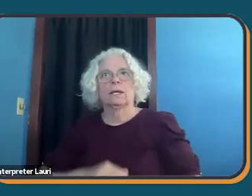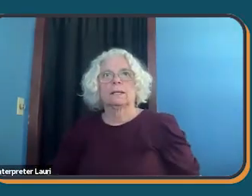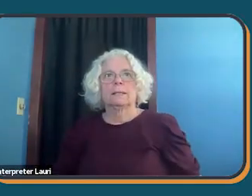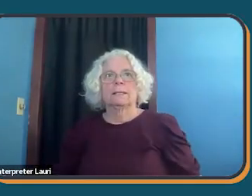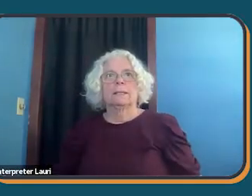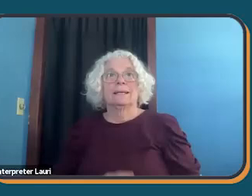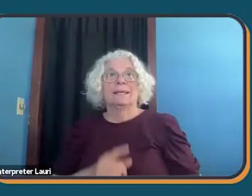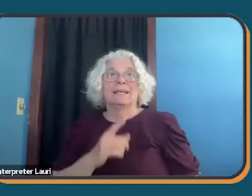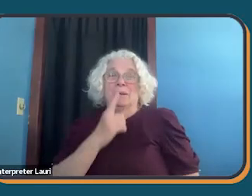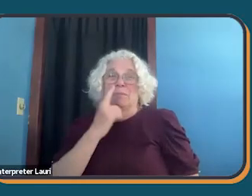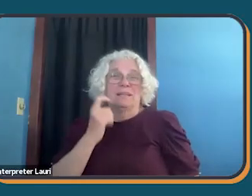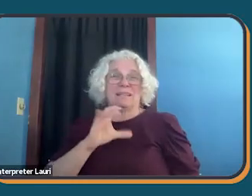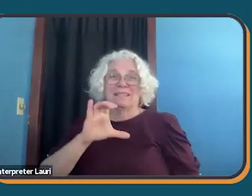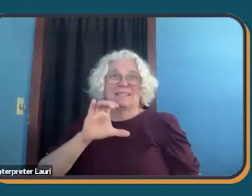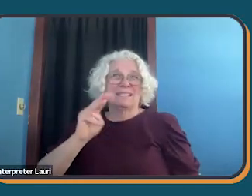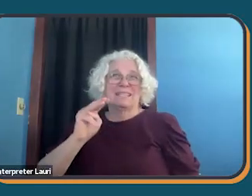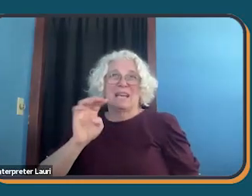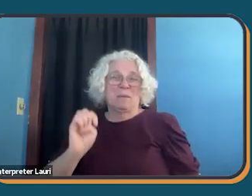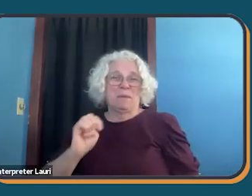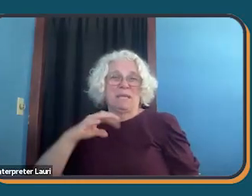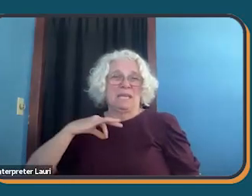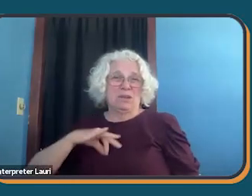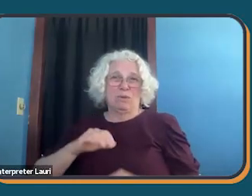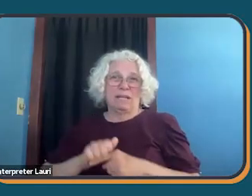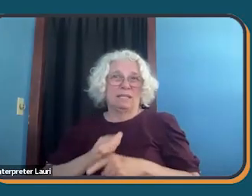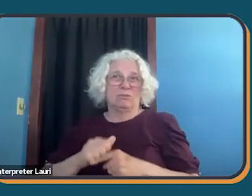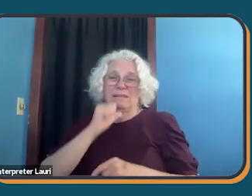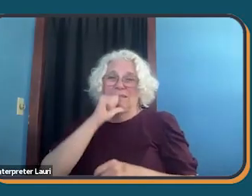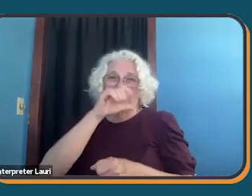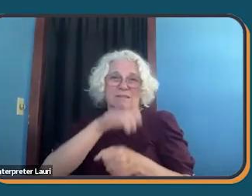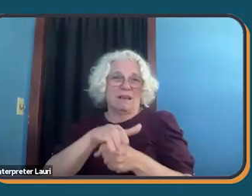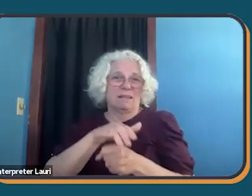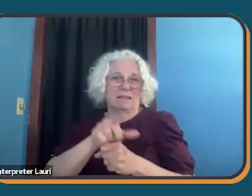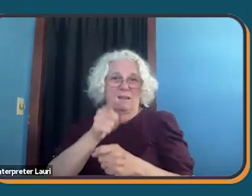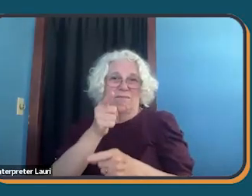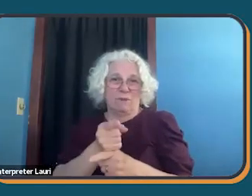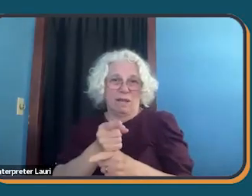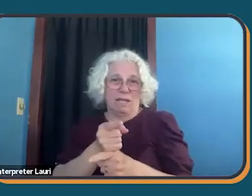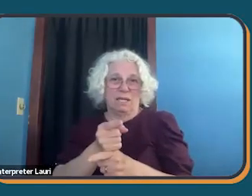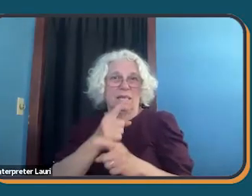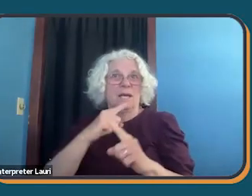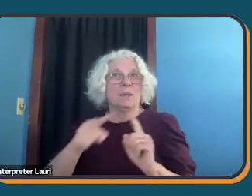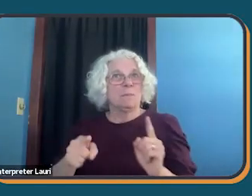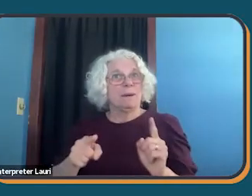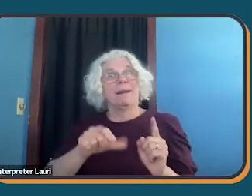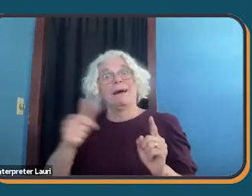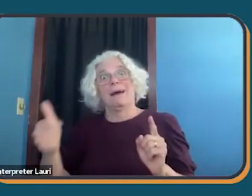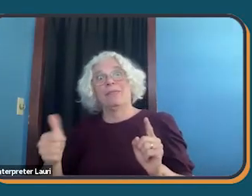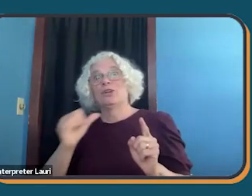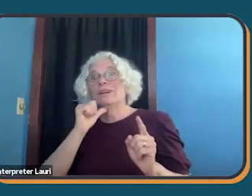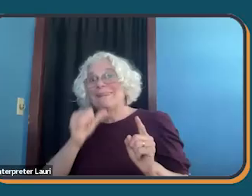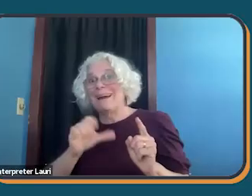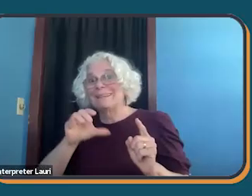There is a lack of CME credit training for disability competent care, but there's a wealth of non-CME training